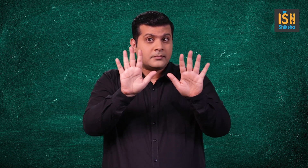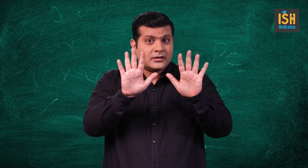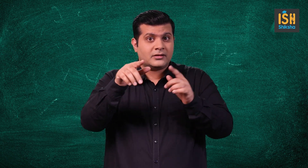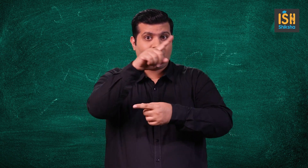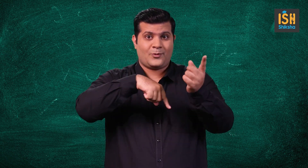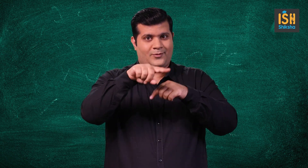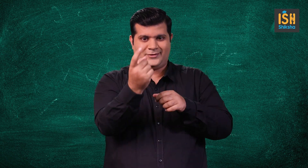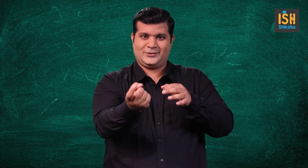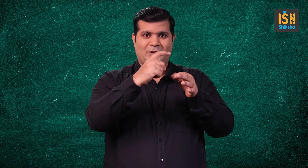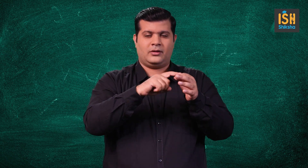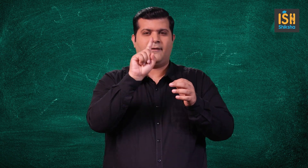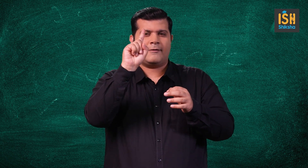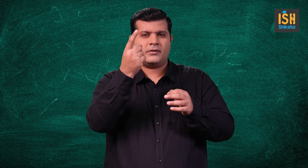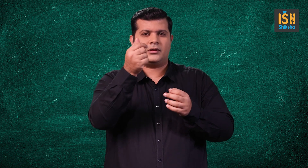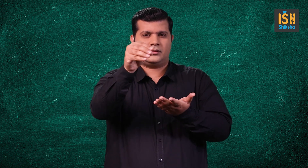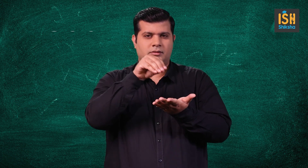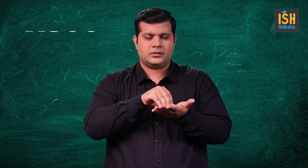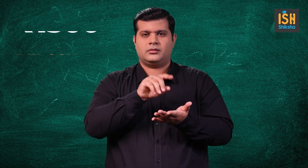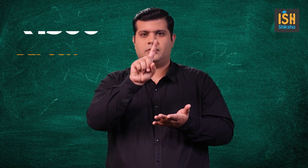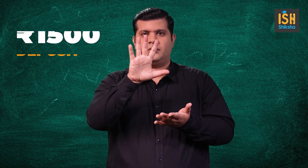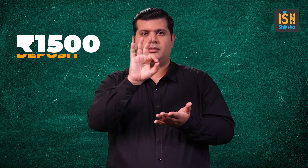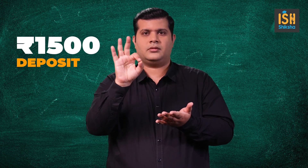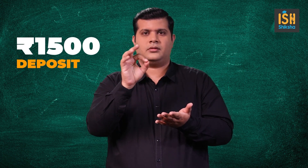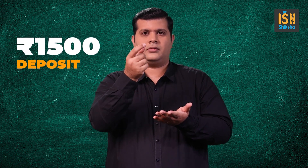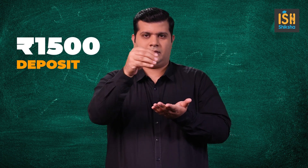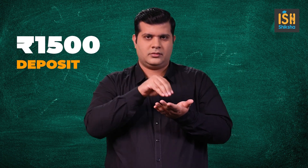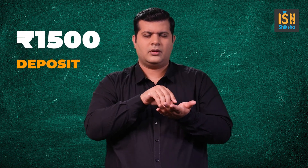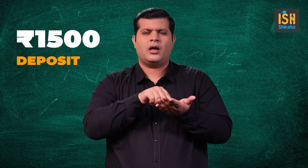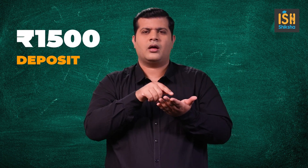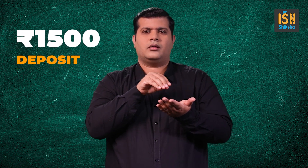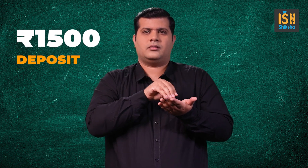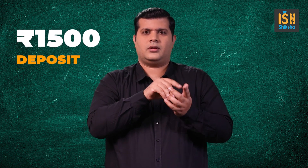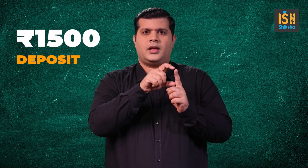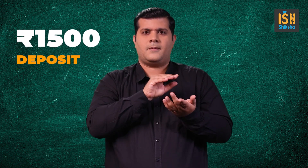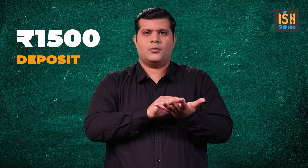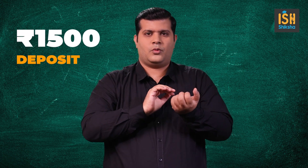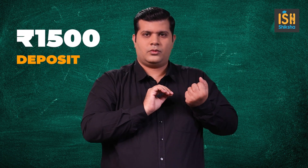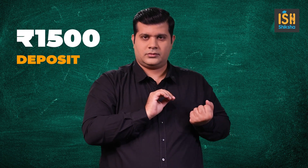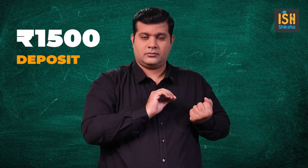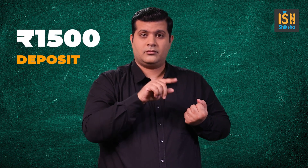But remember, you need to pay just ₹1500 as a security deposit.